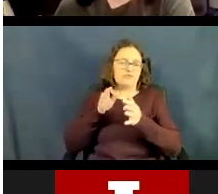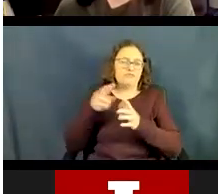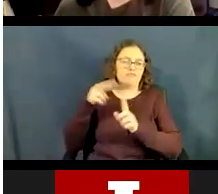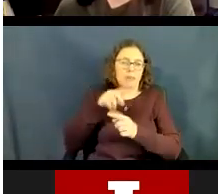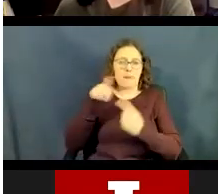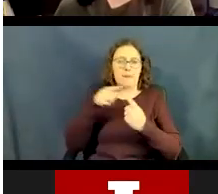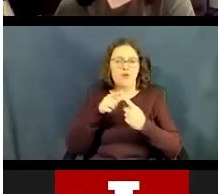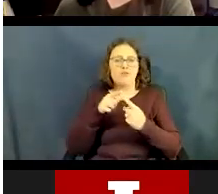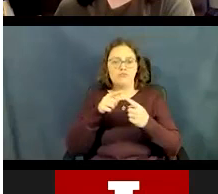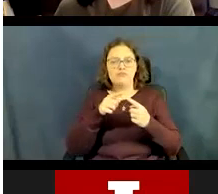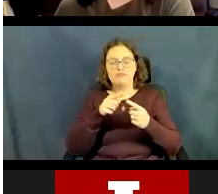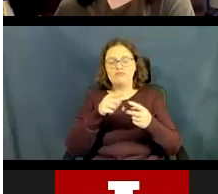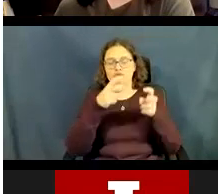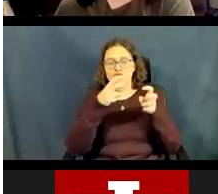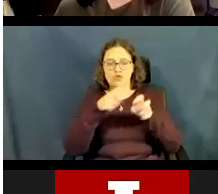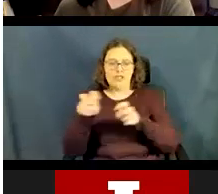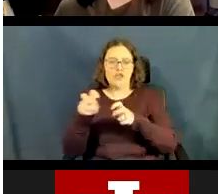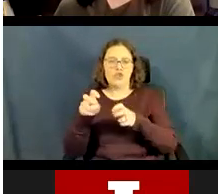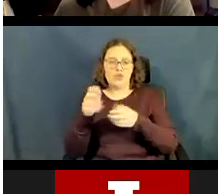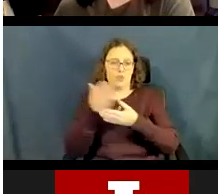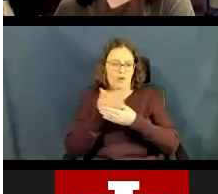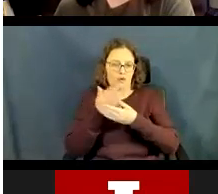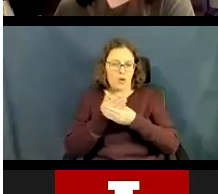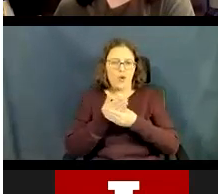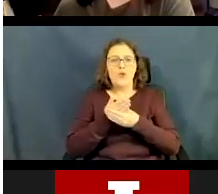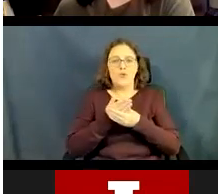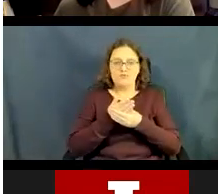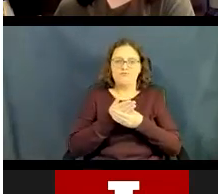As your student exits or graduate school.